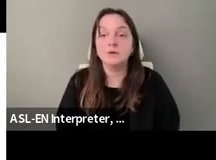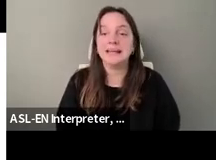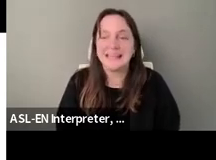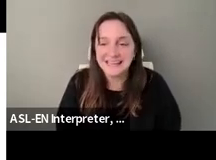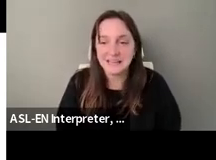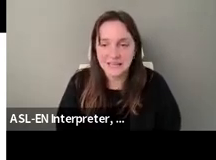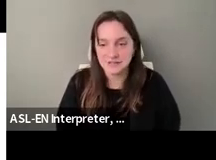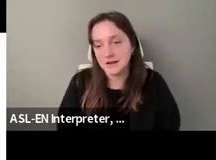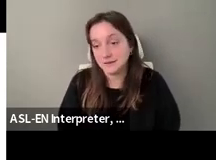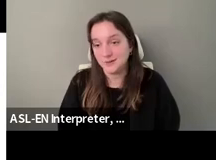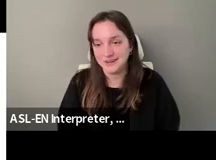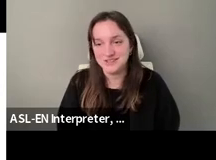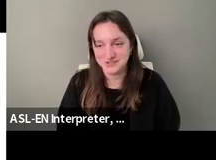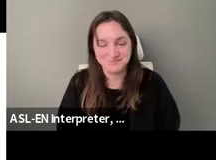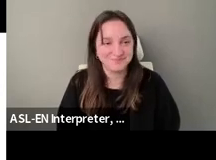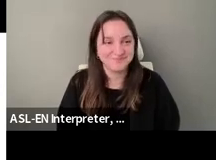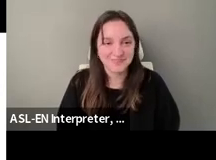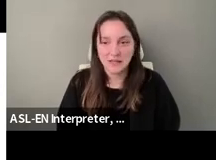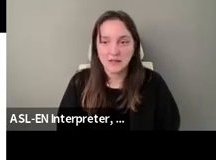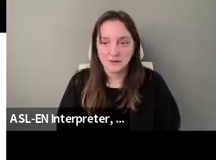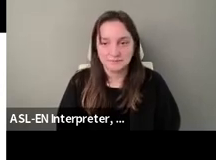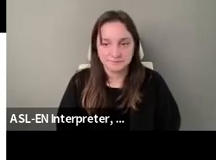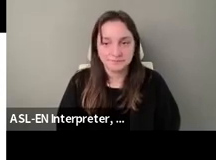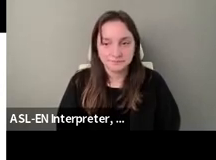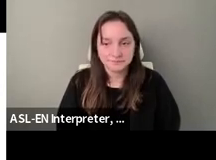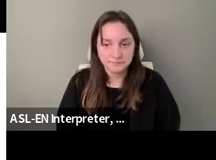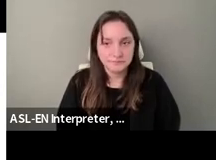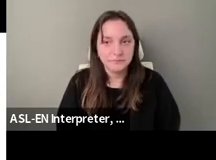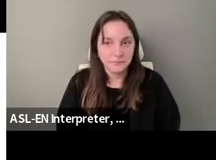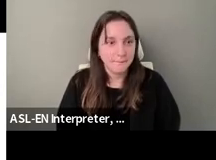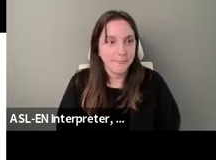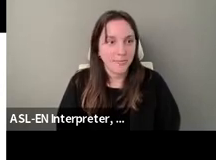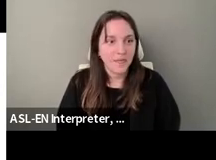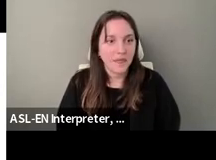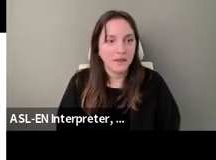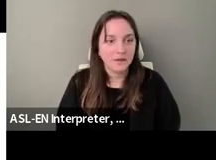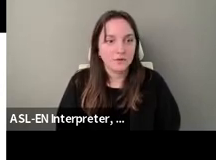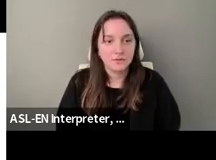language.